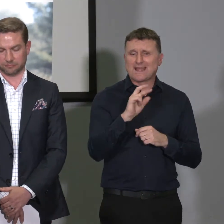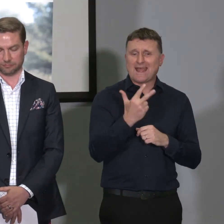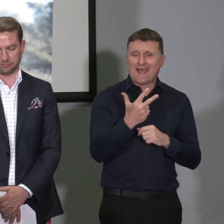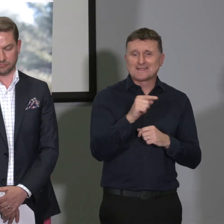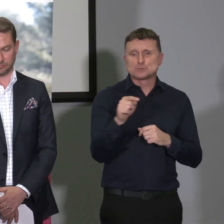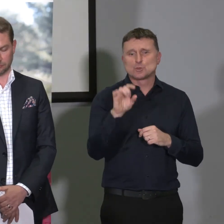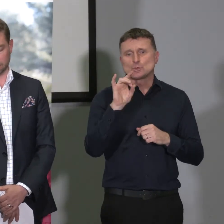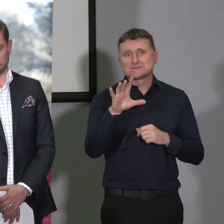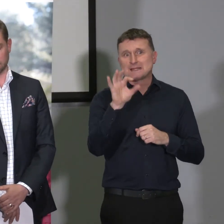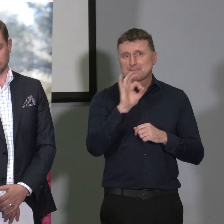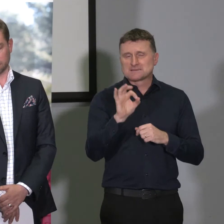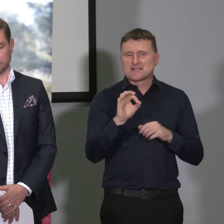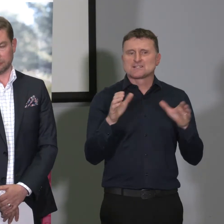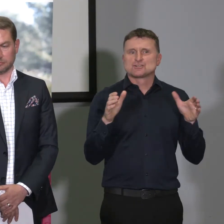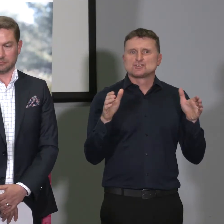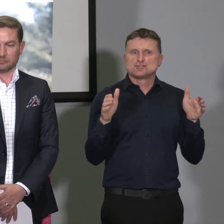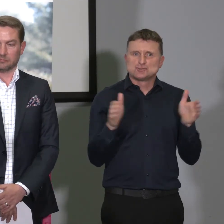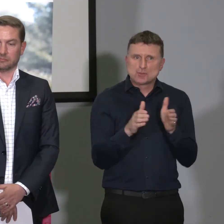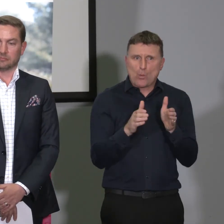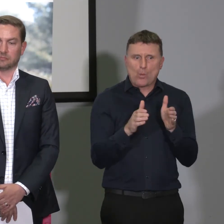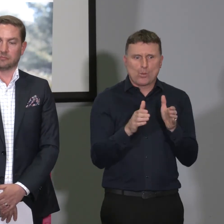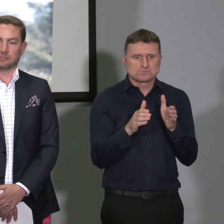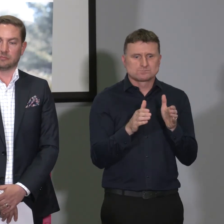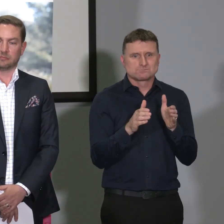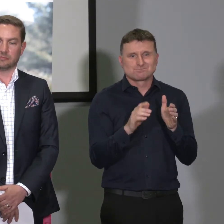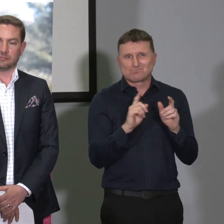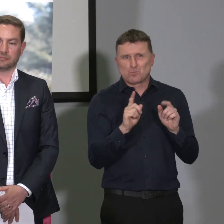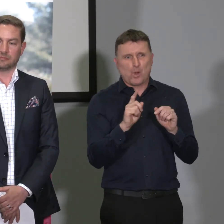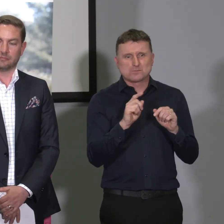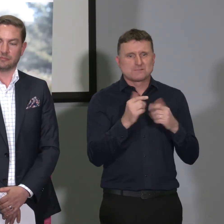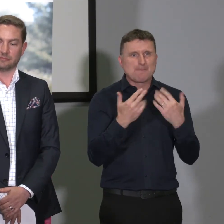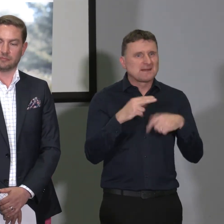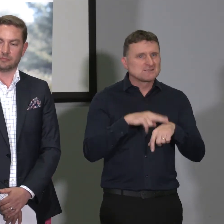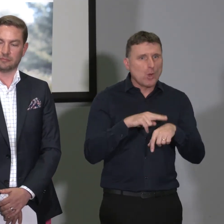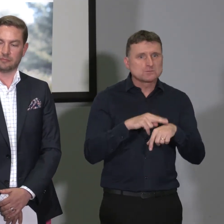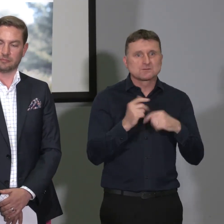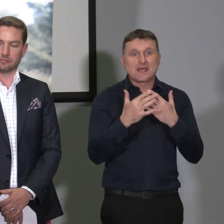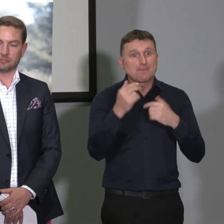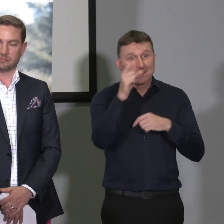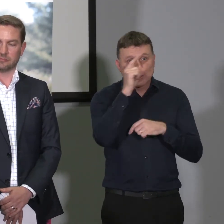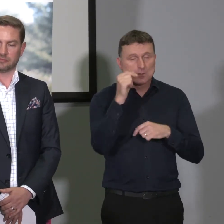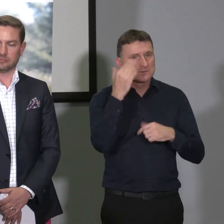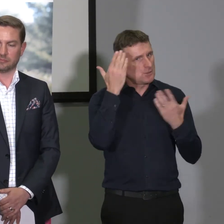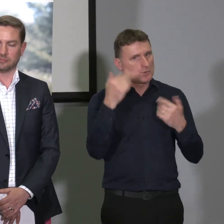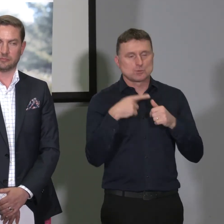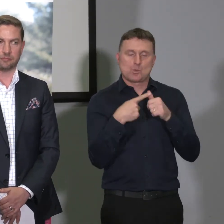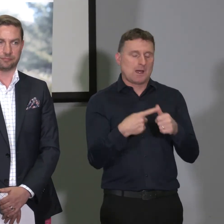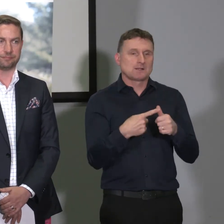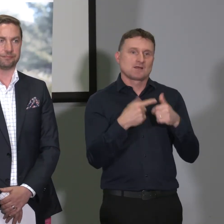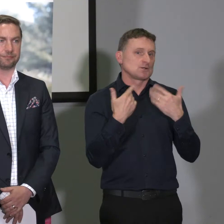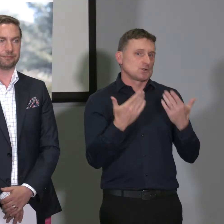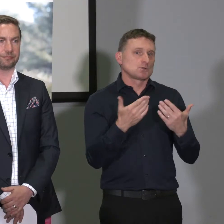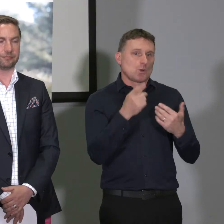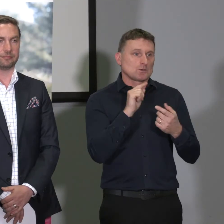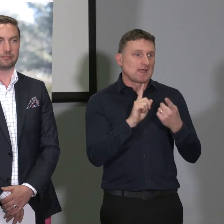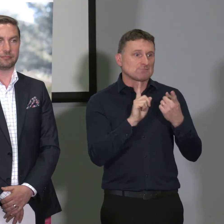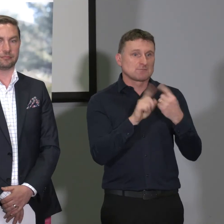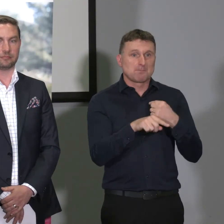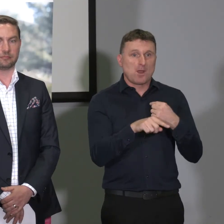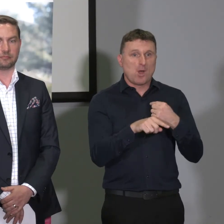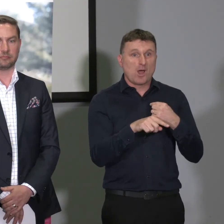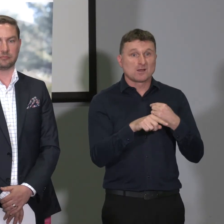numbers, doctors and nurses?